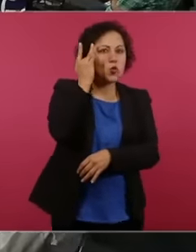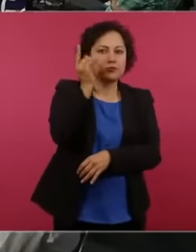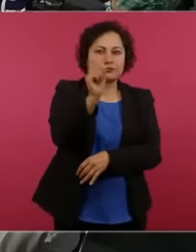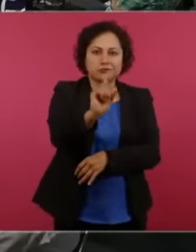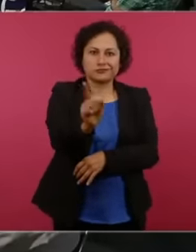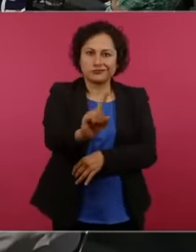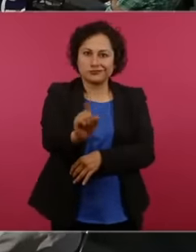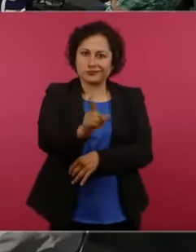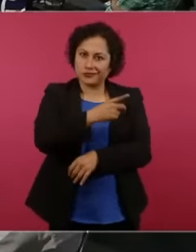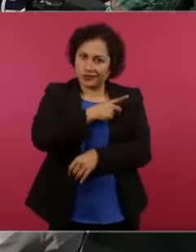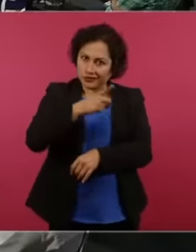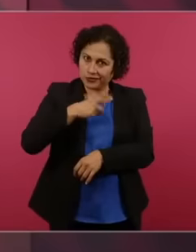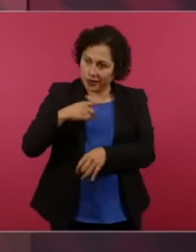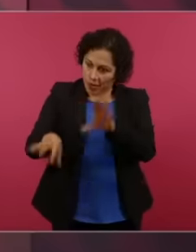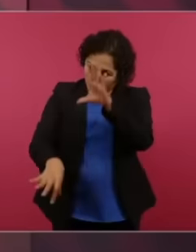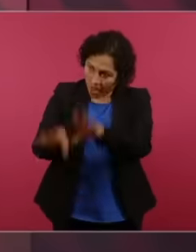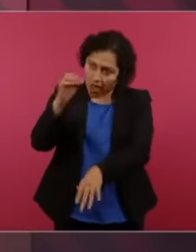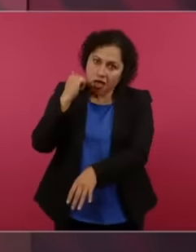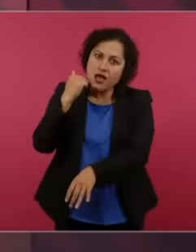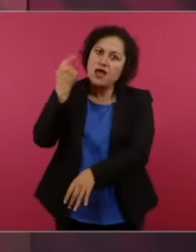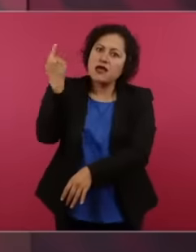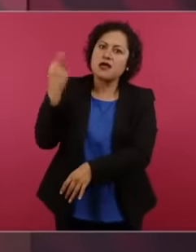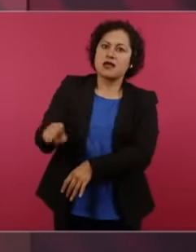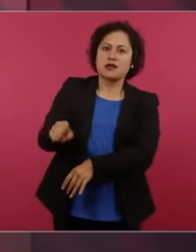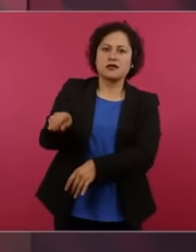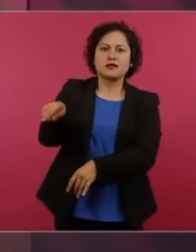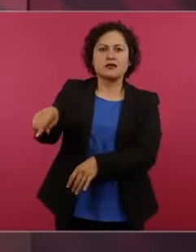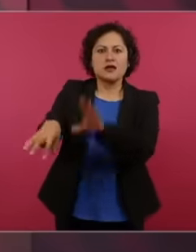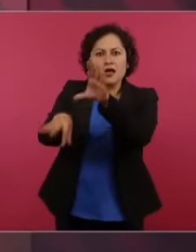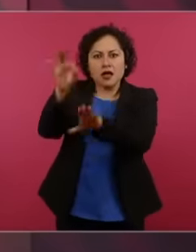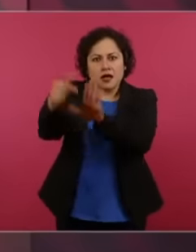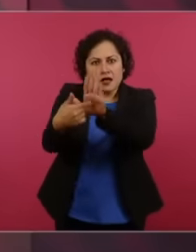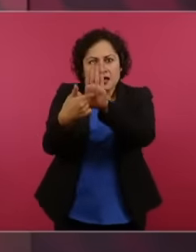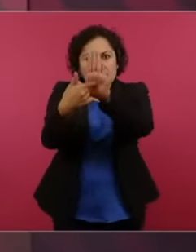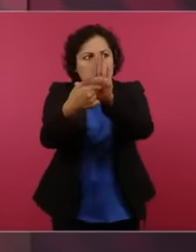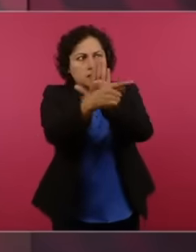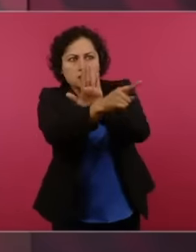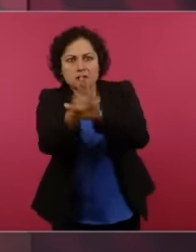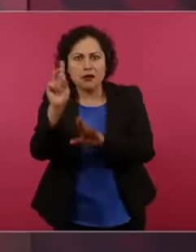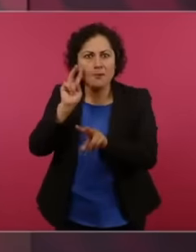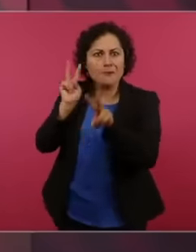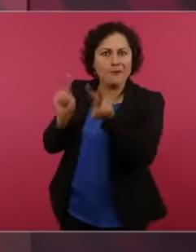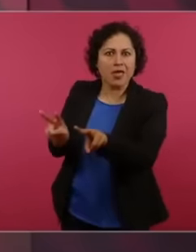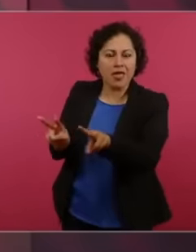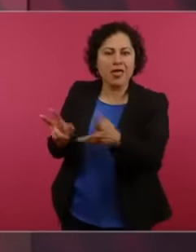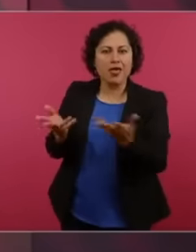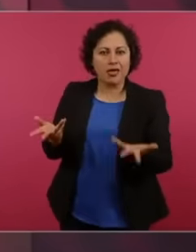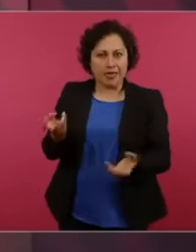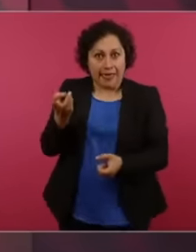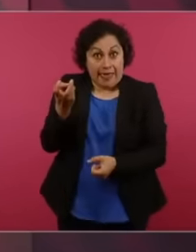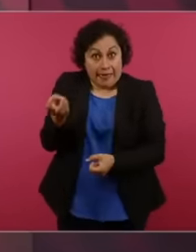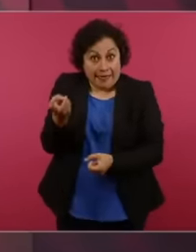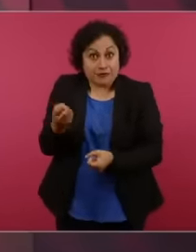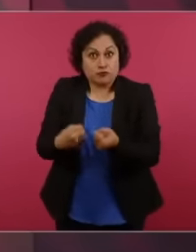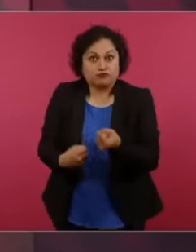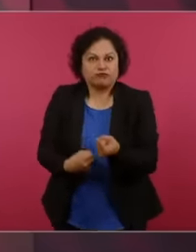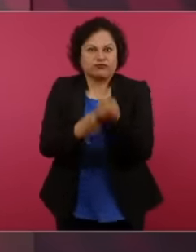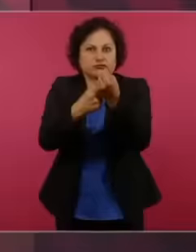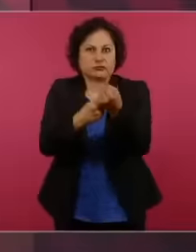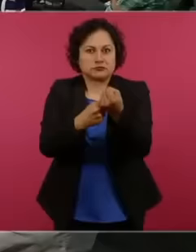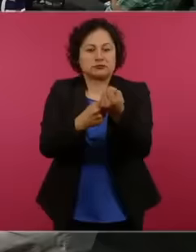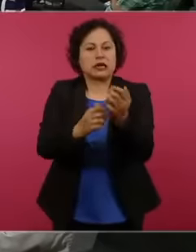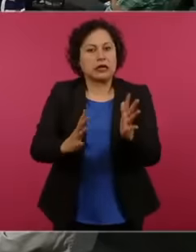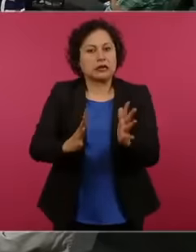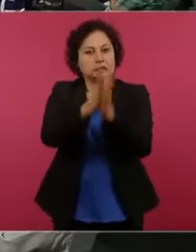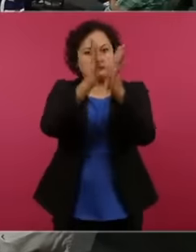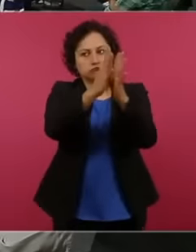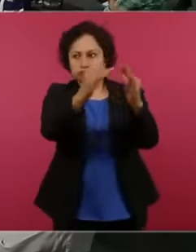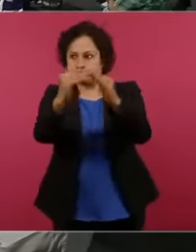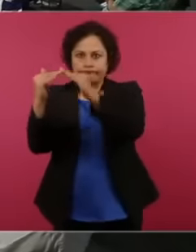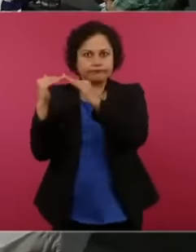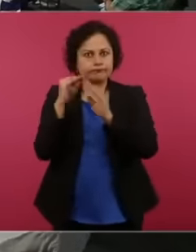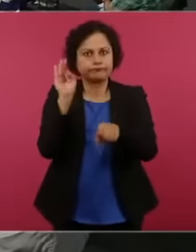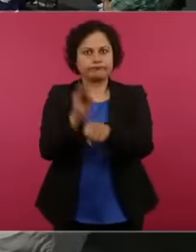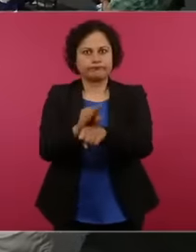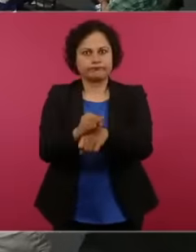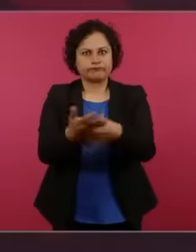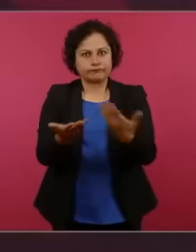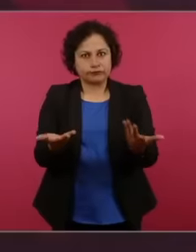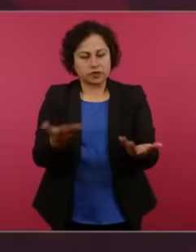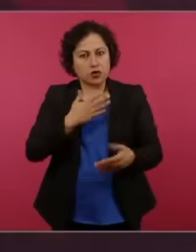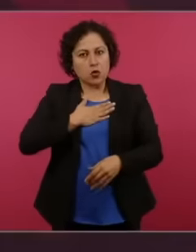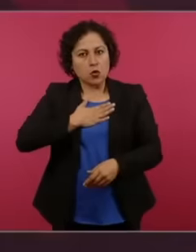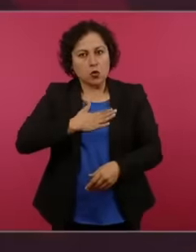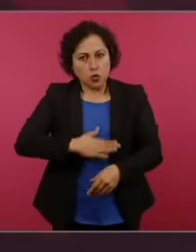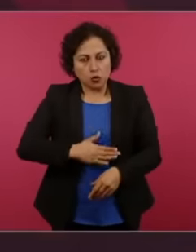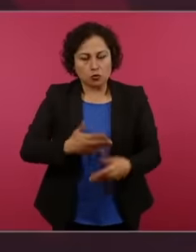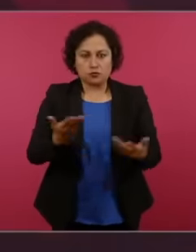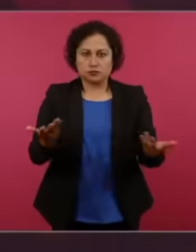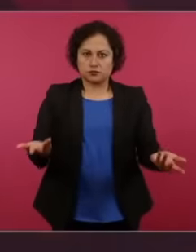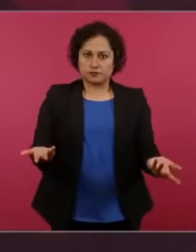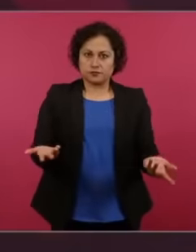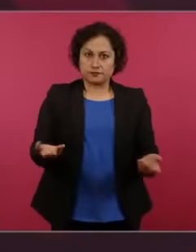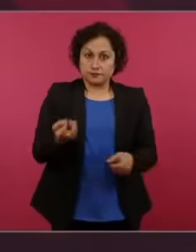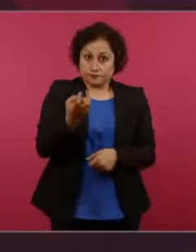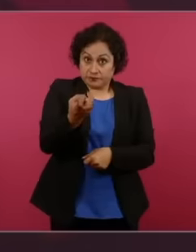Democracy. It is interesting that this continues to be aired and other